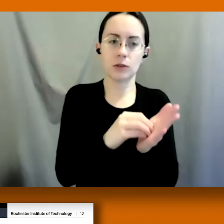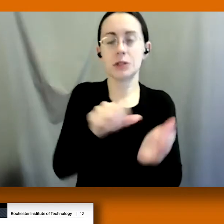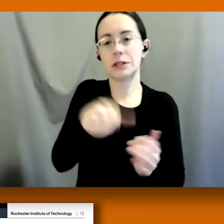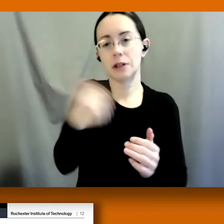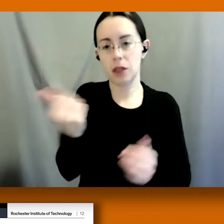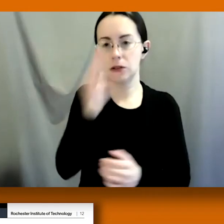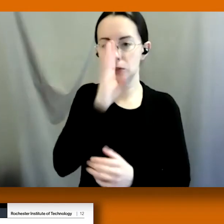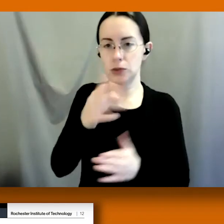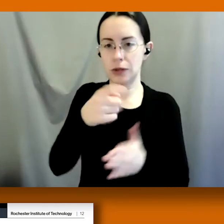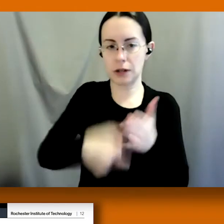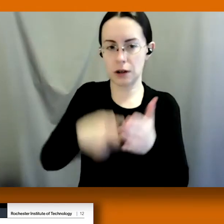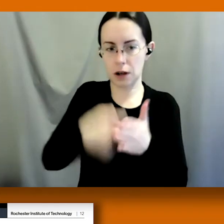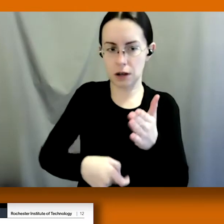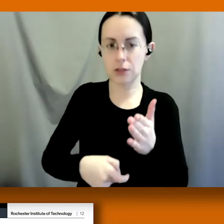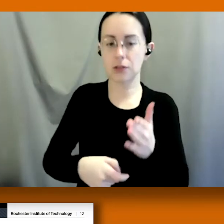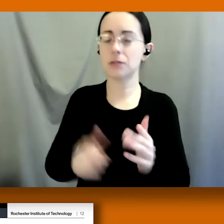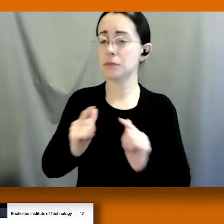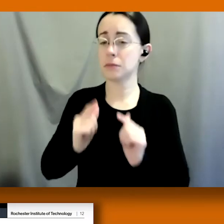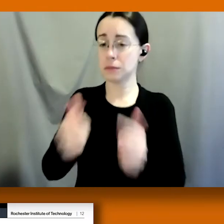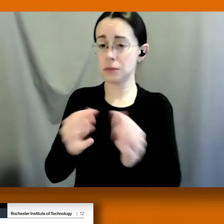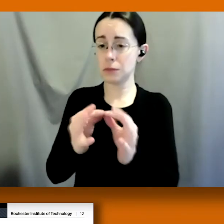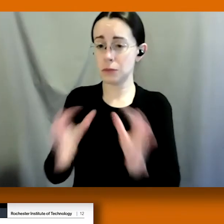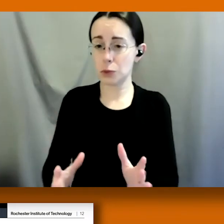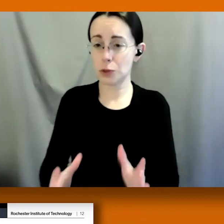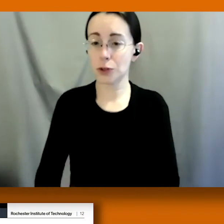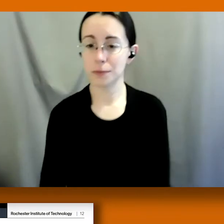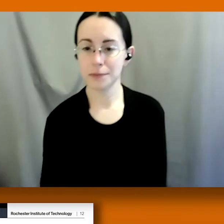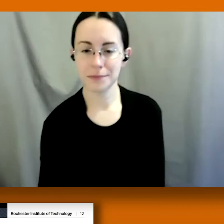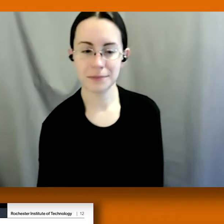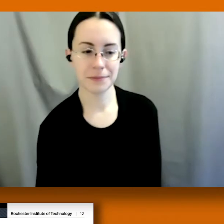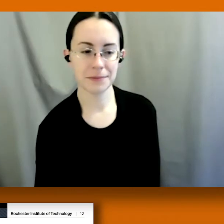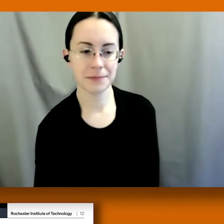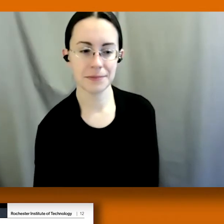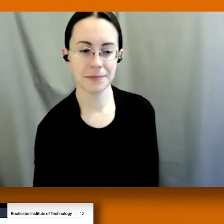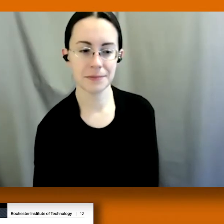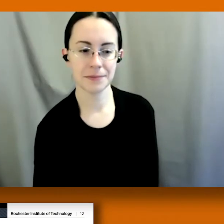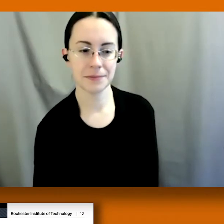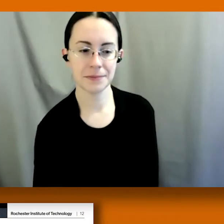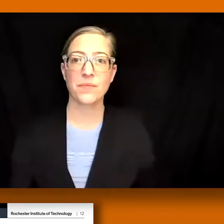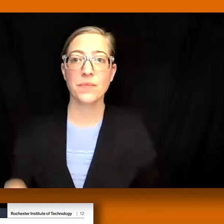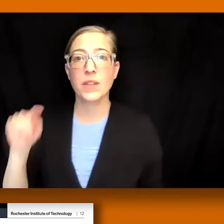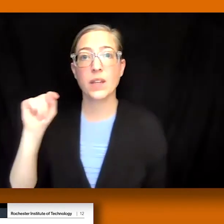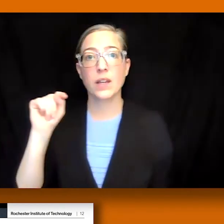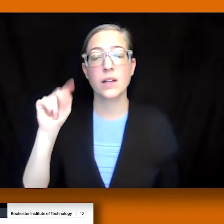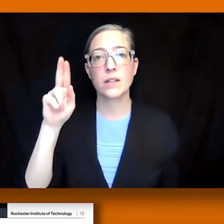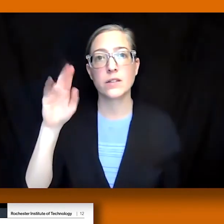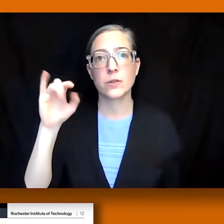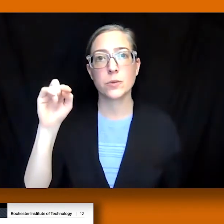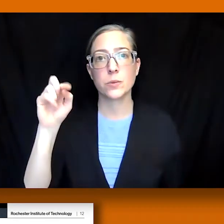Uh, tuition remission, uh, for GRA's and Ph.D. students.